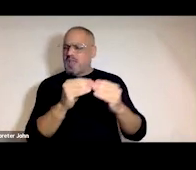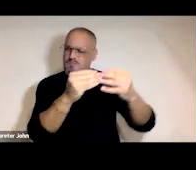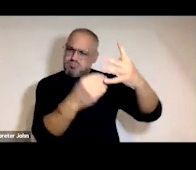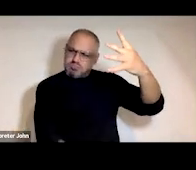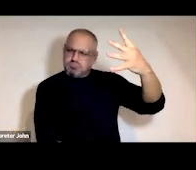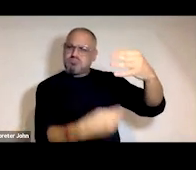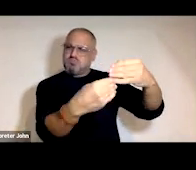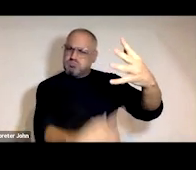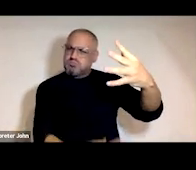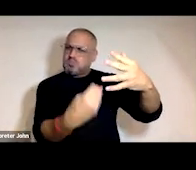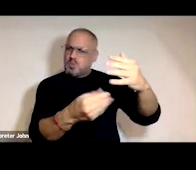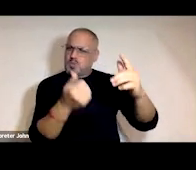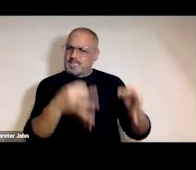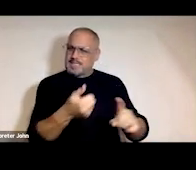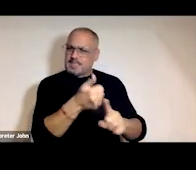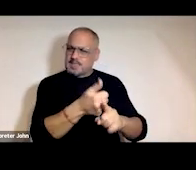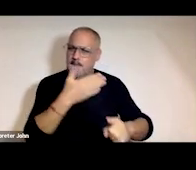so that they can make a decision as fast as they can.